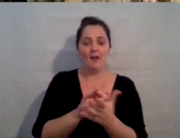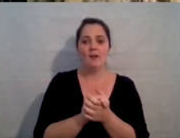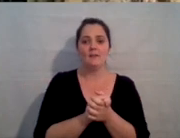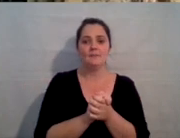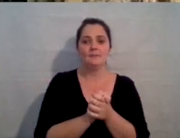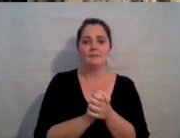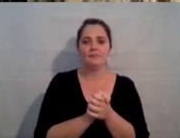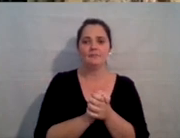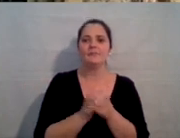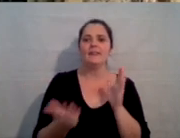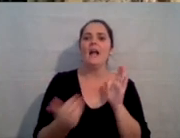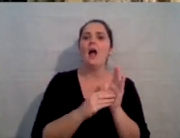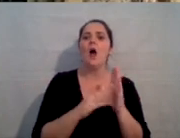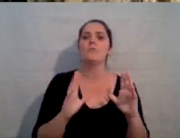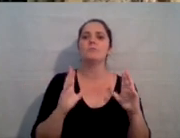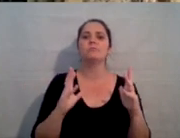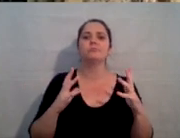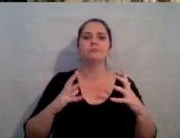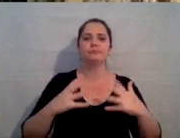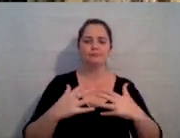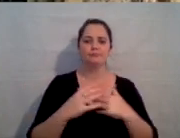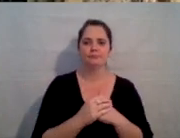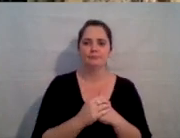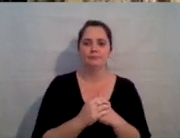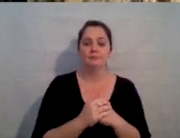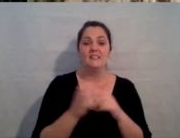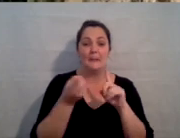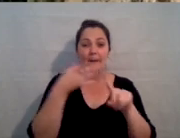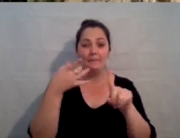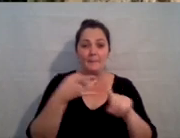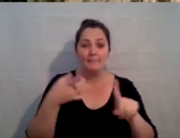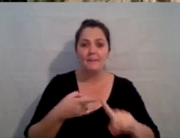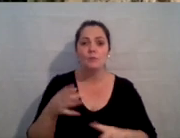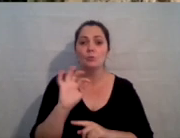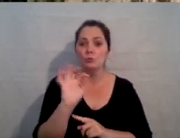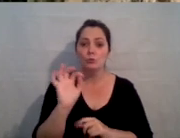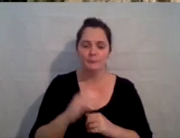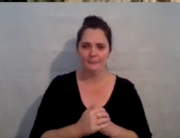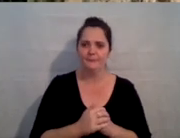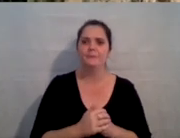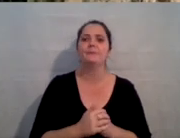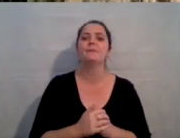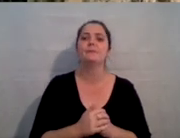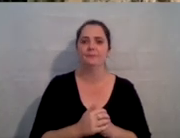up now, not worrying about detail, I’m just checking all of my angles,